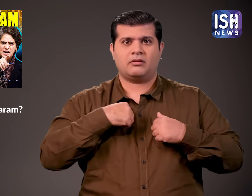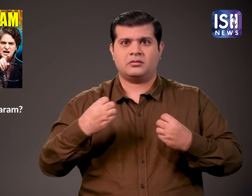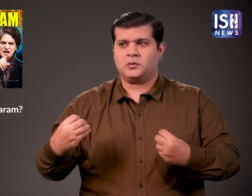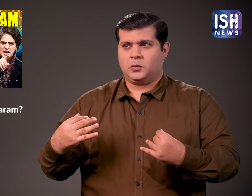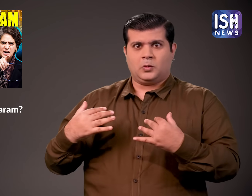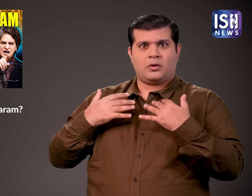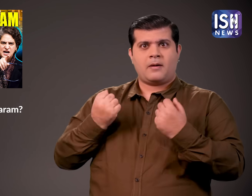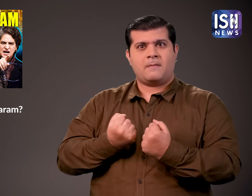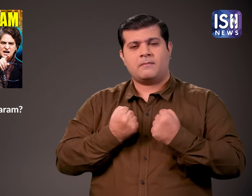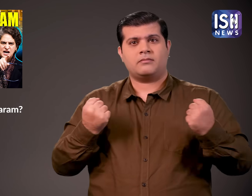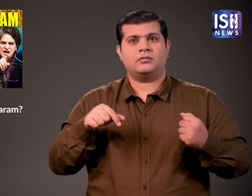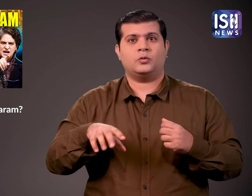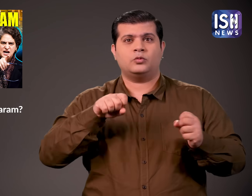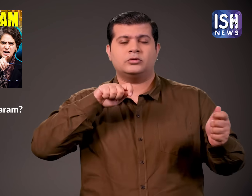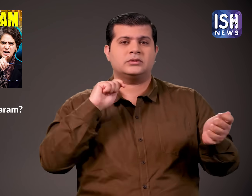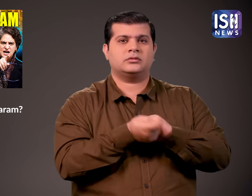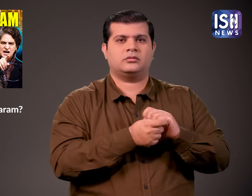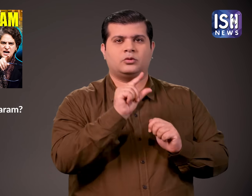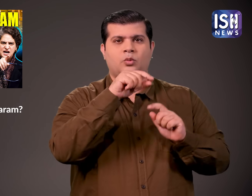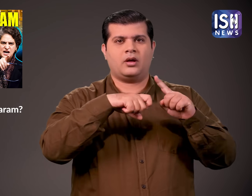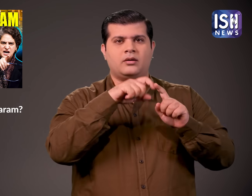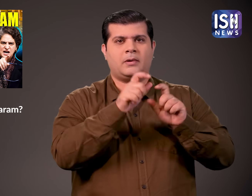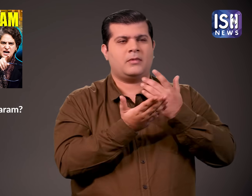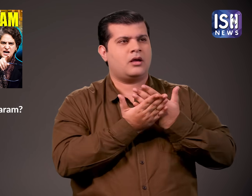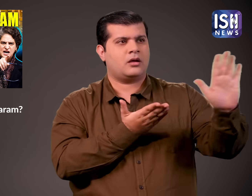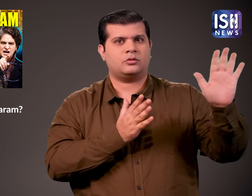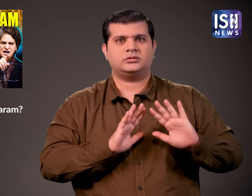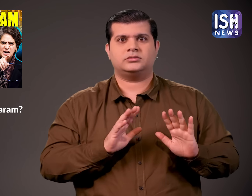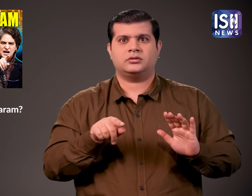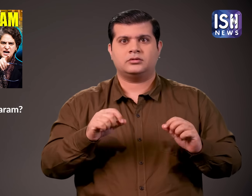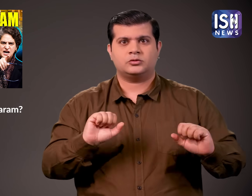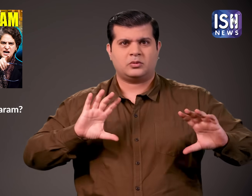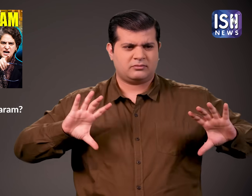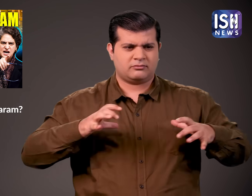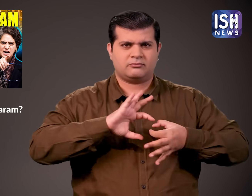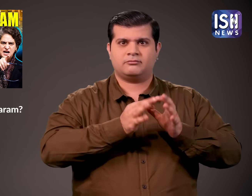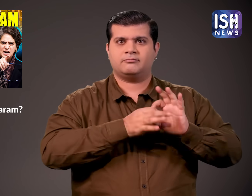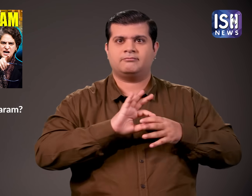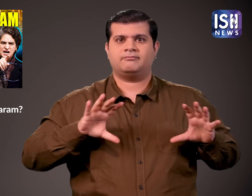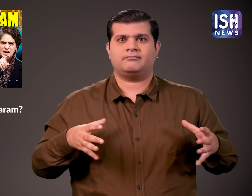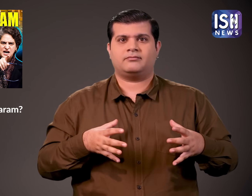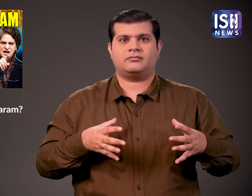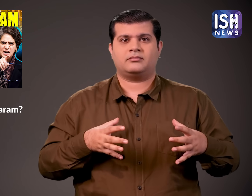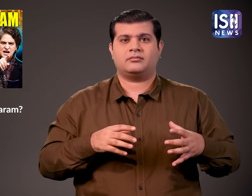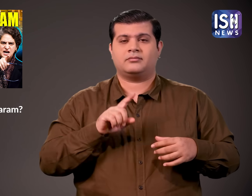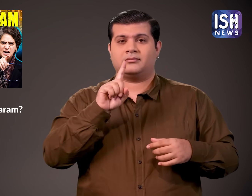powerfully impacting the eventual end of British Raj. This shows how the song united communities.